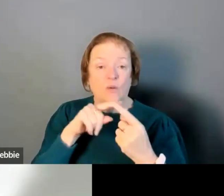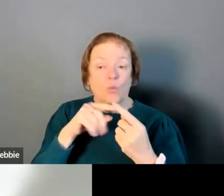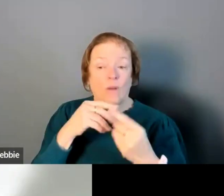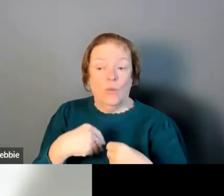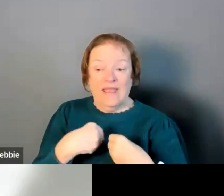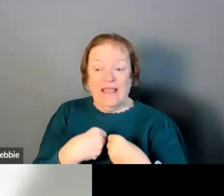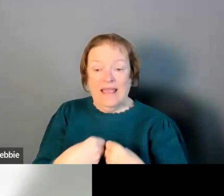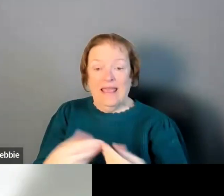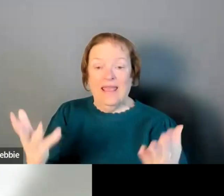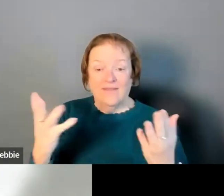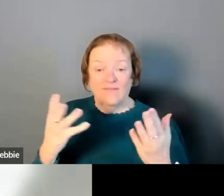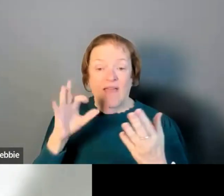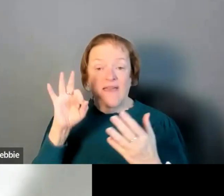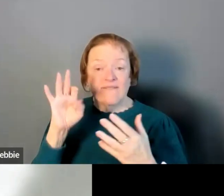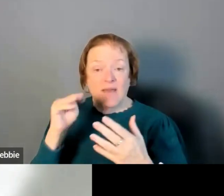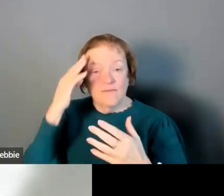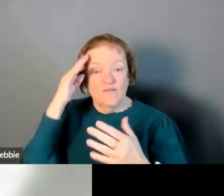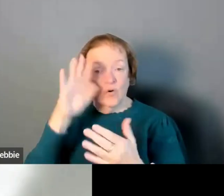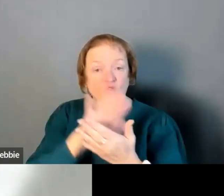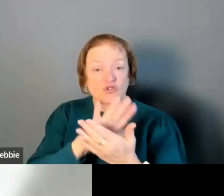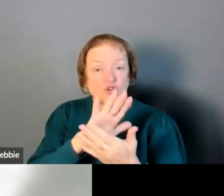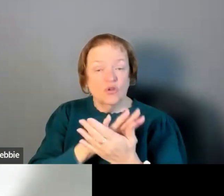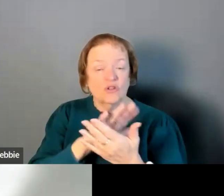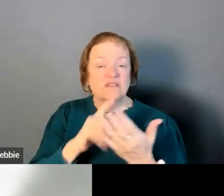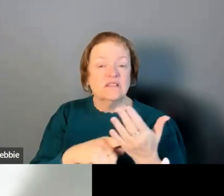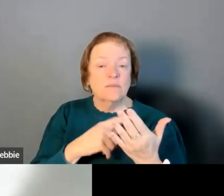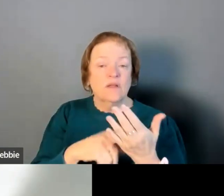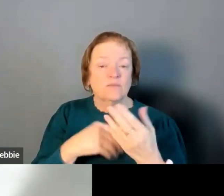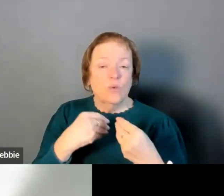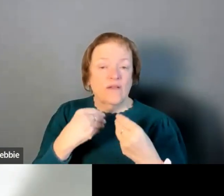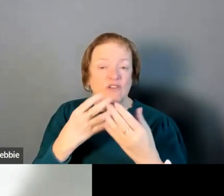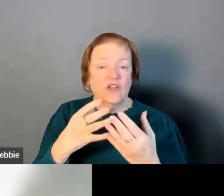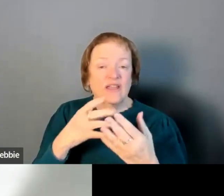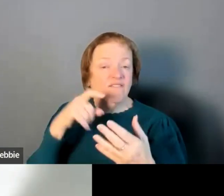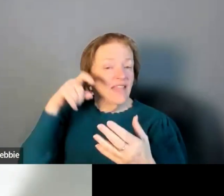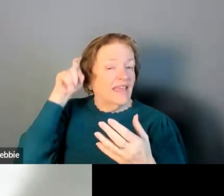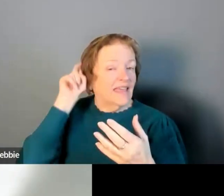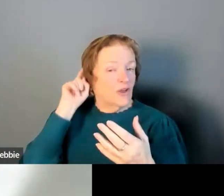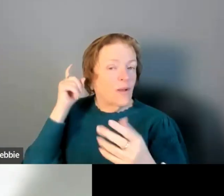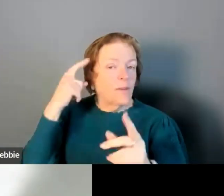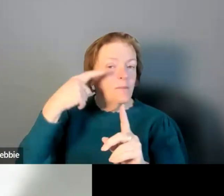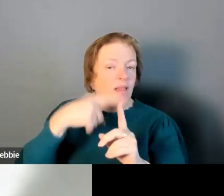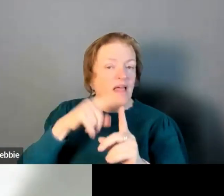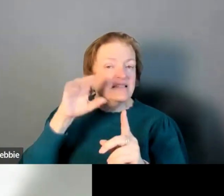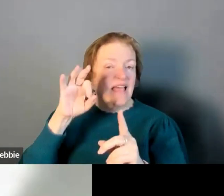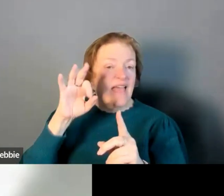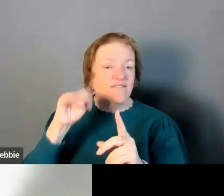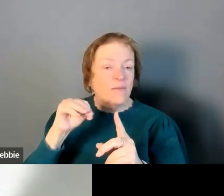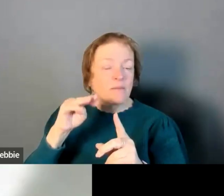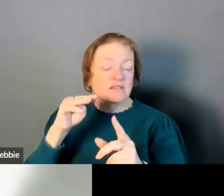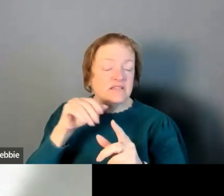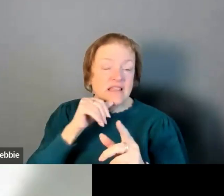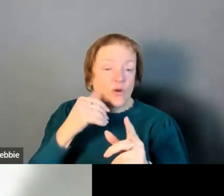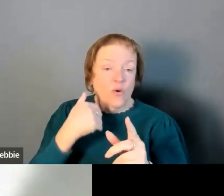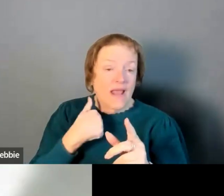for school, sometimes we have to give the kid the whole hearing aid plus the FM, because if they just do not have it and we really want them, we need them to have access.